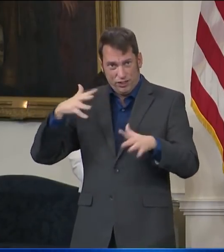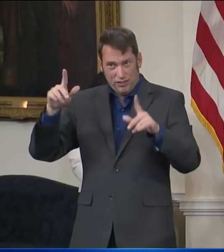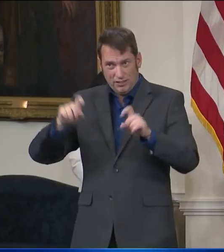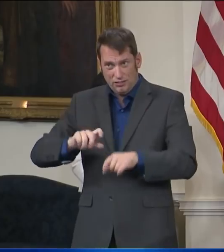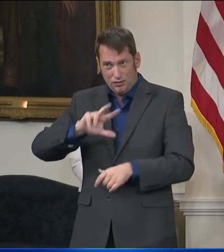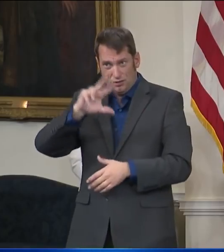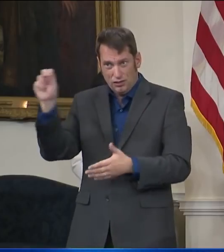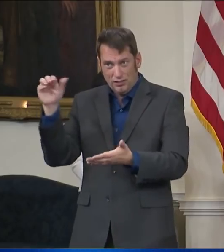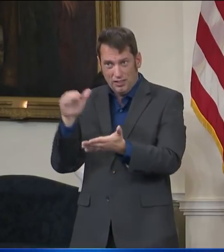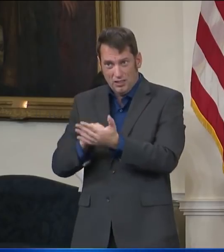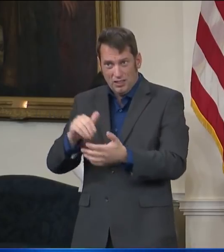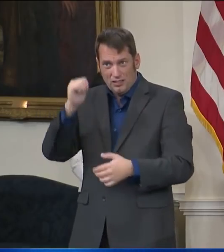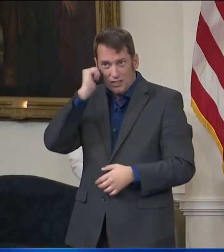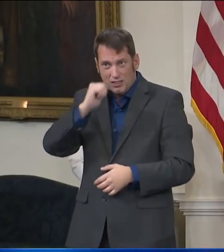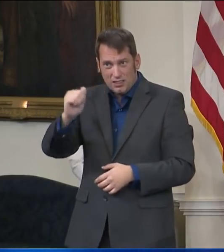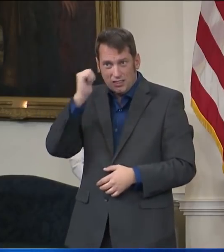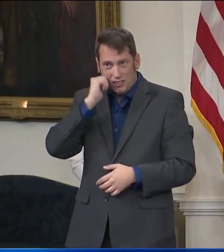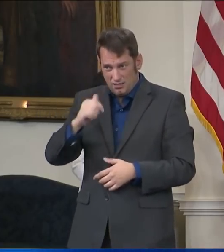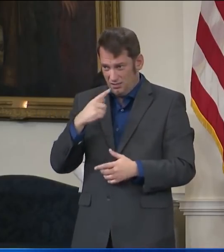WE’RE NOW DOING THIRTY THOUSAND A DAY.